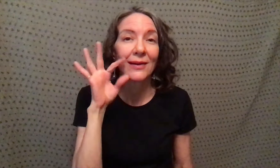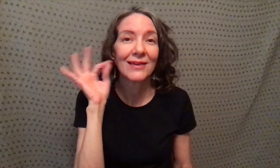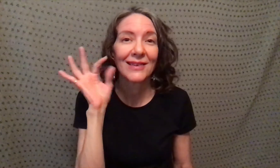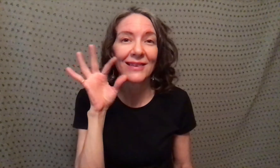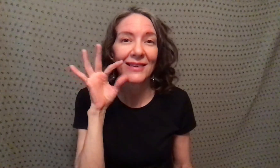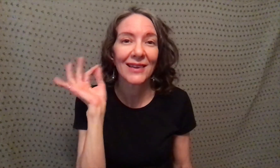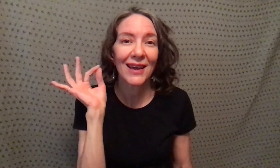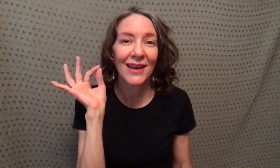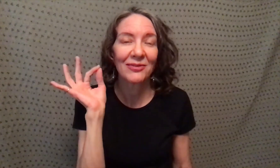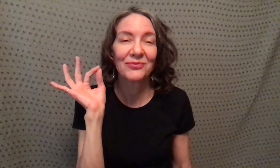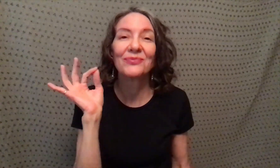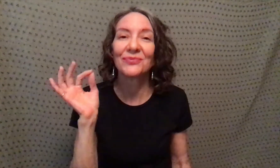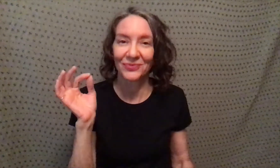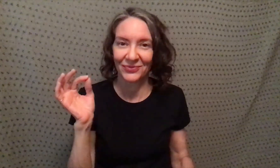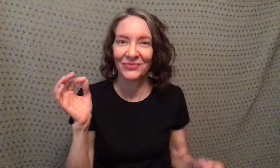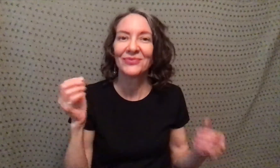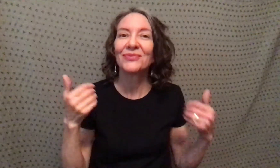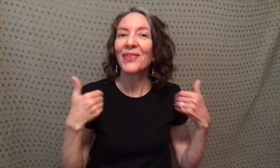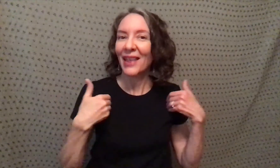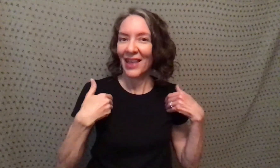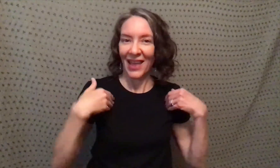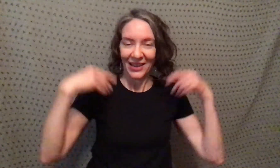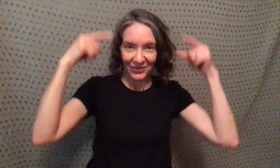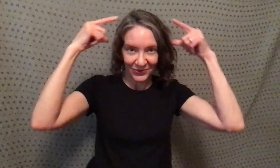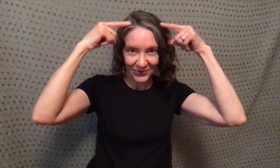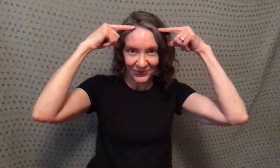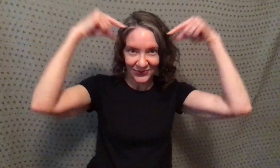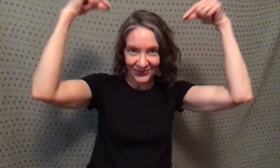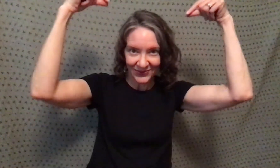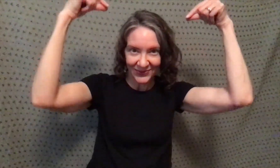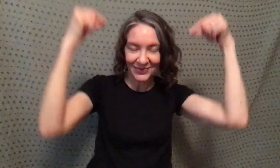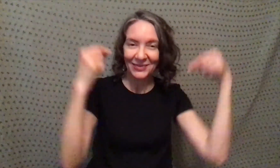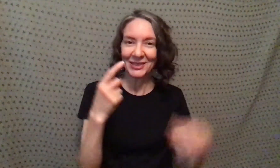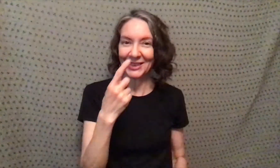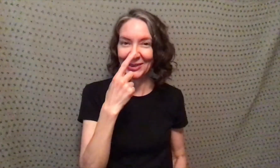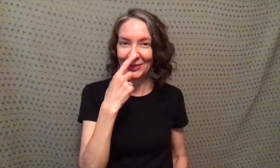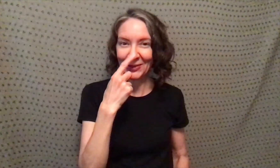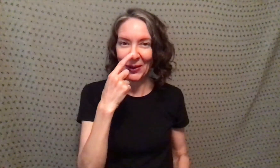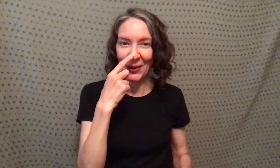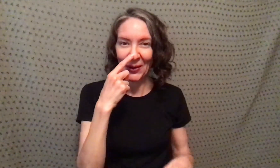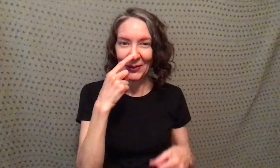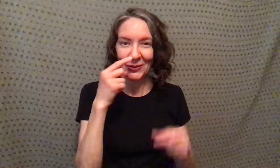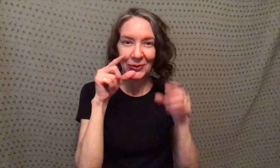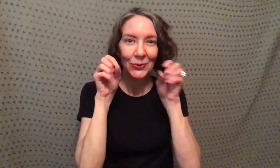cat. Yeah - it has ears and a nose